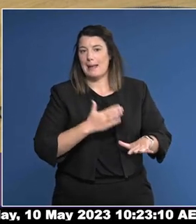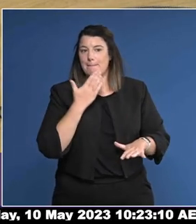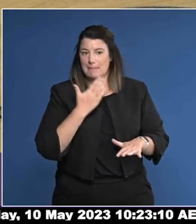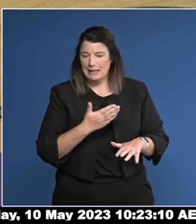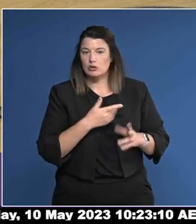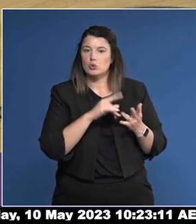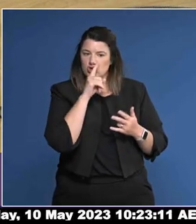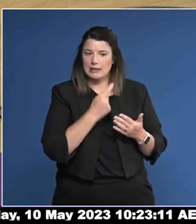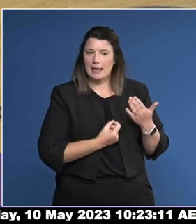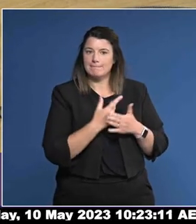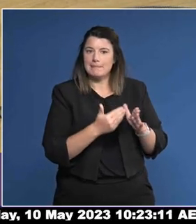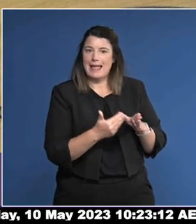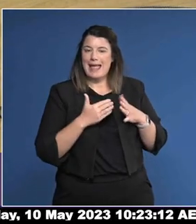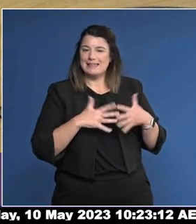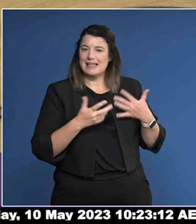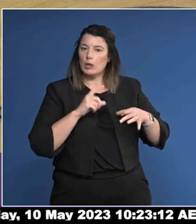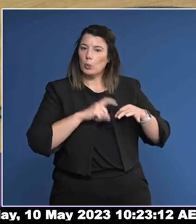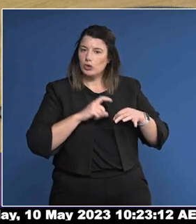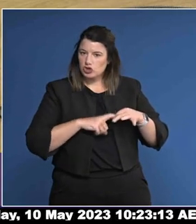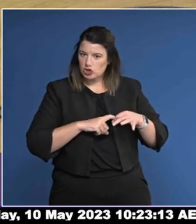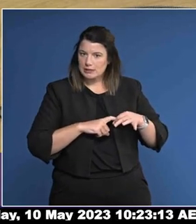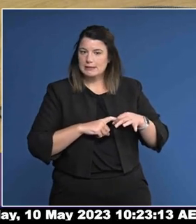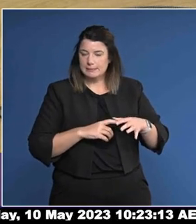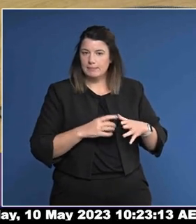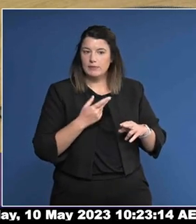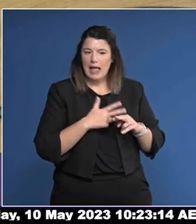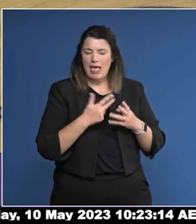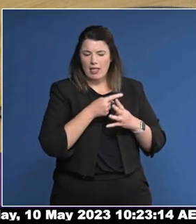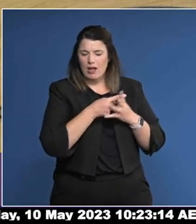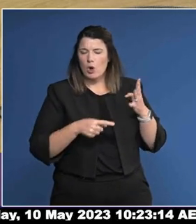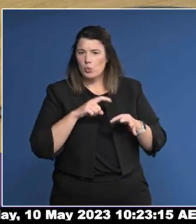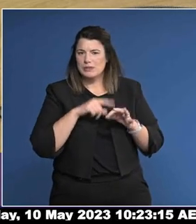to respond to from other Queensland witnesses, that I'd like you to have that opportunity. DR CRAWFORD: Thank you.